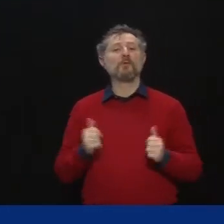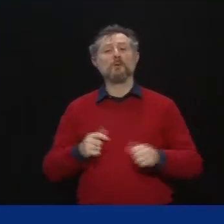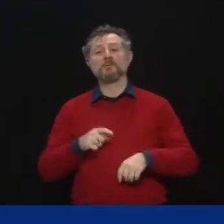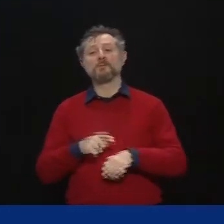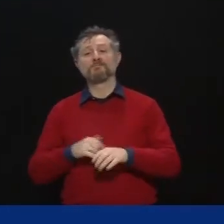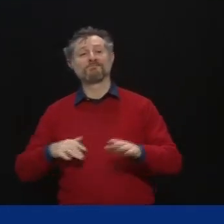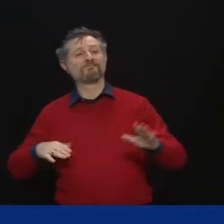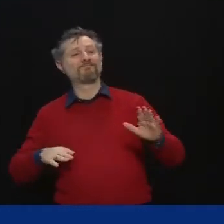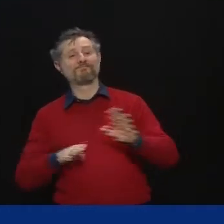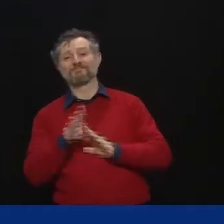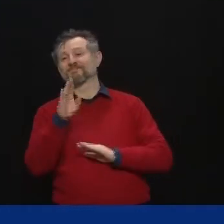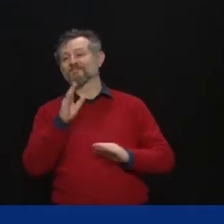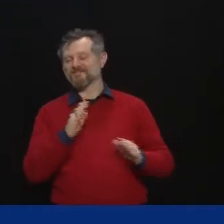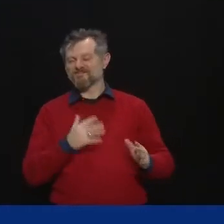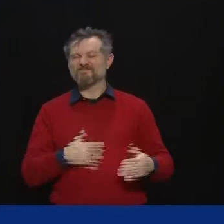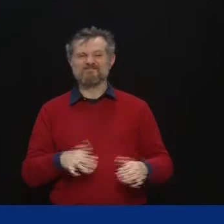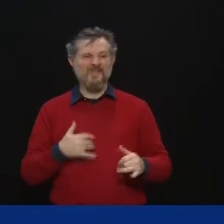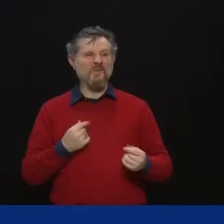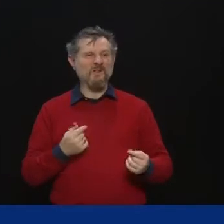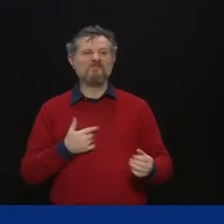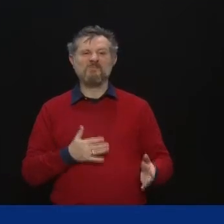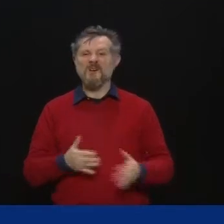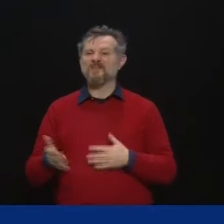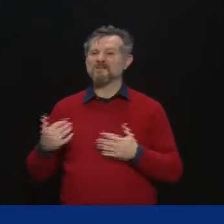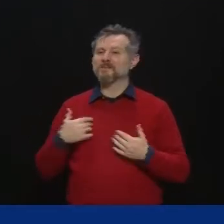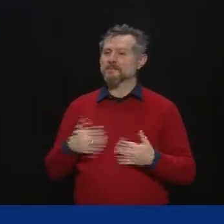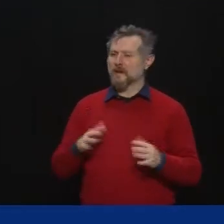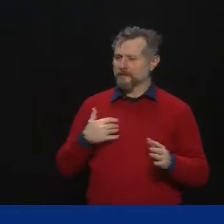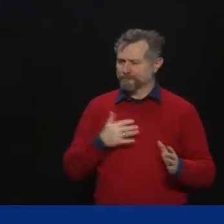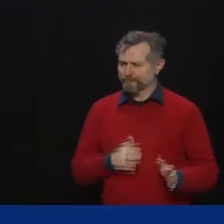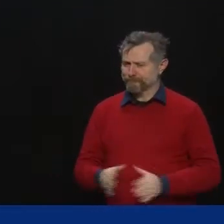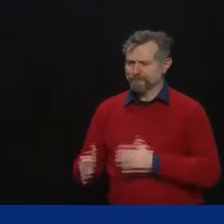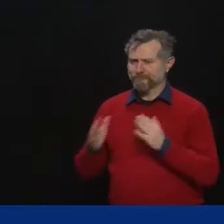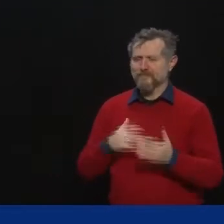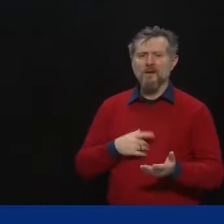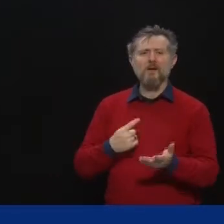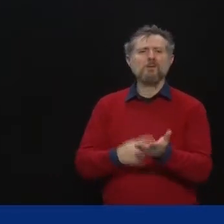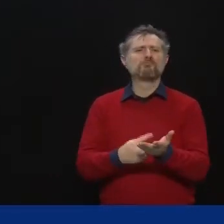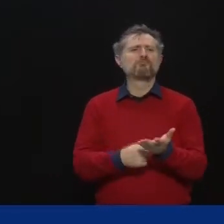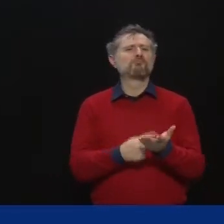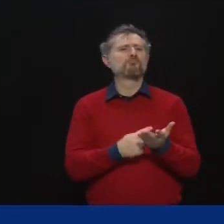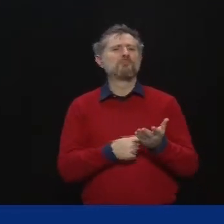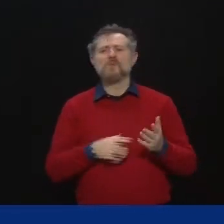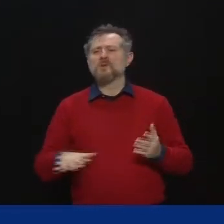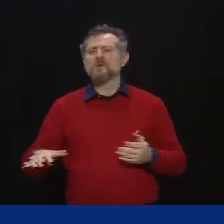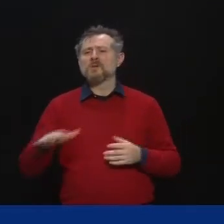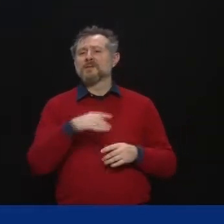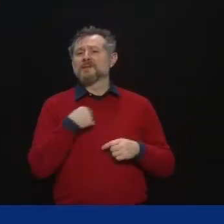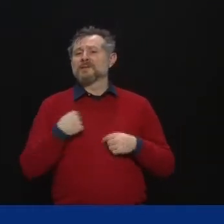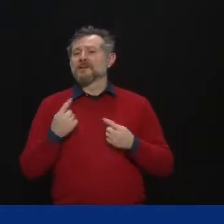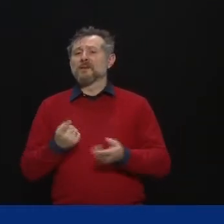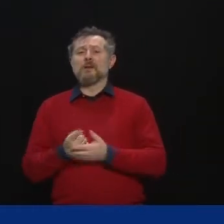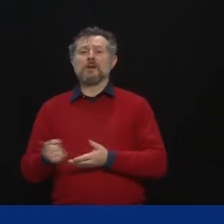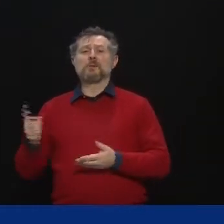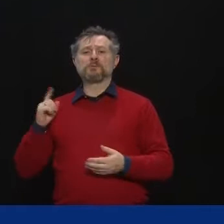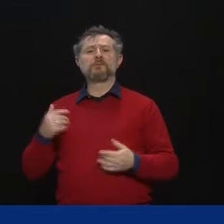THEY'RE ON THE PATH WHICH WE'RE VERY HAPPY ABOUT. SO ALSO FOR OUR WINTER SURGE